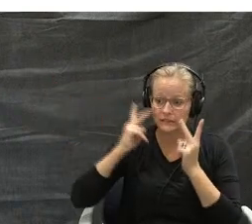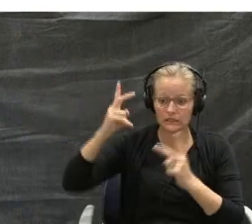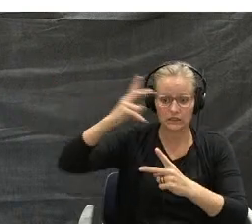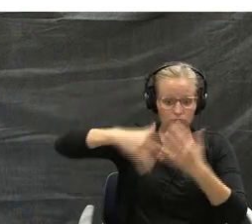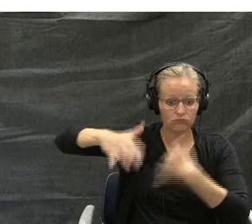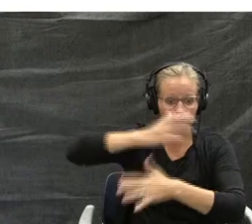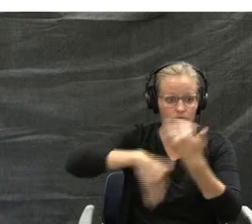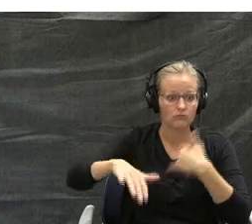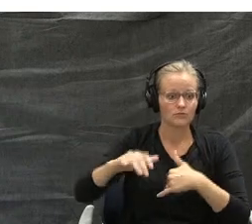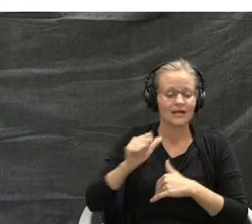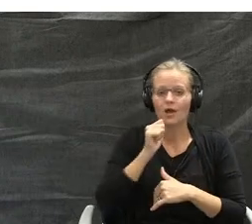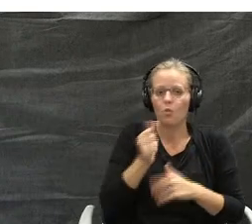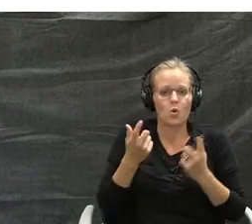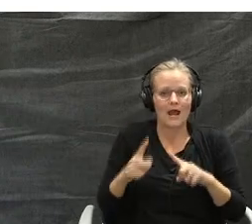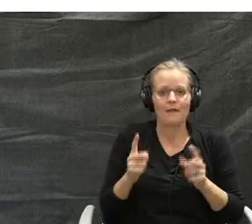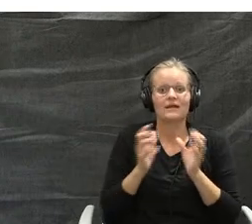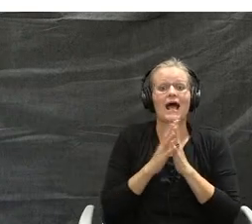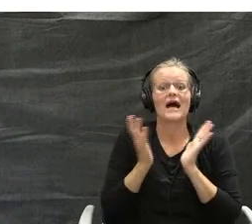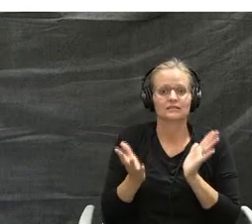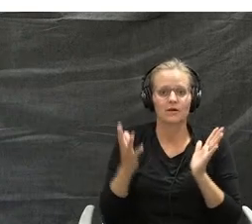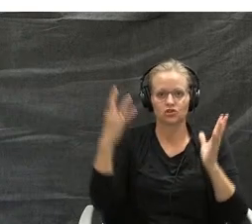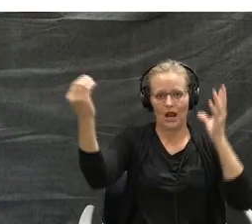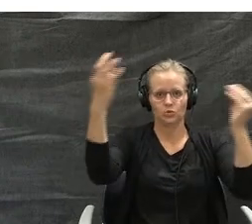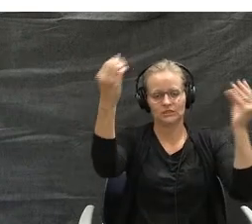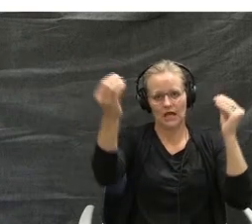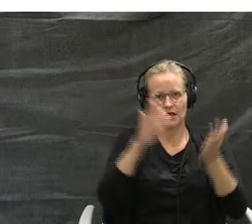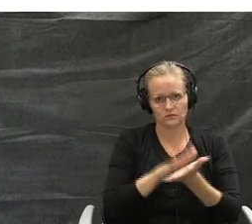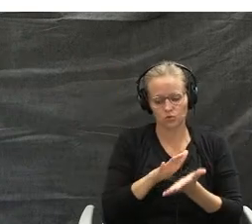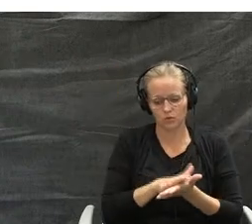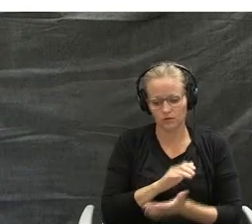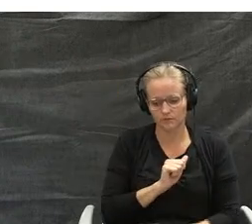distanced. Thank you. Similar comments were received from